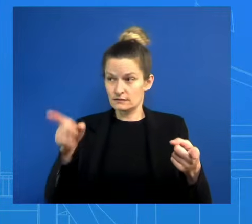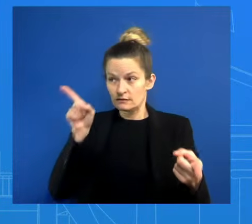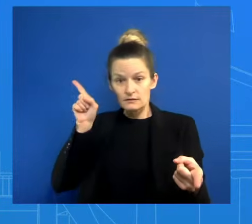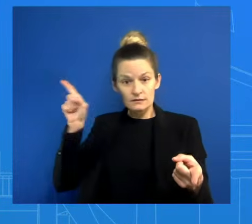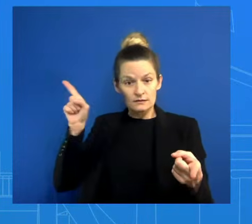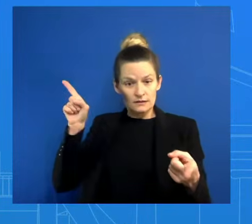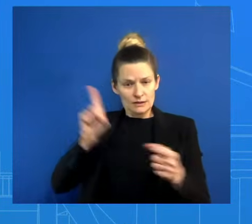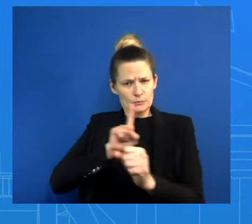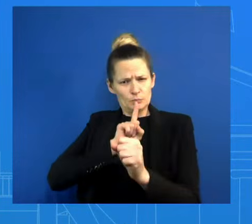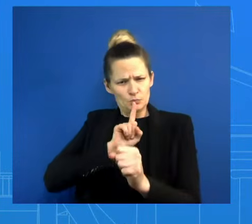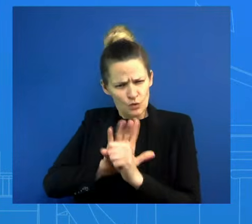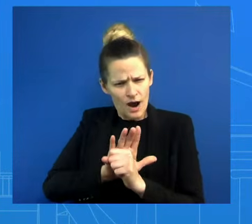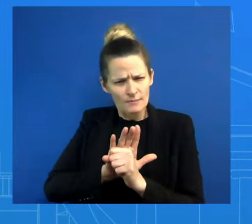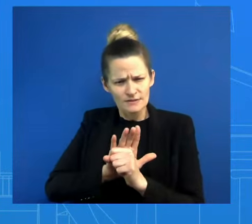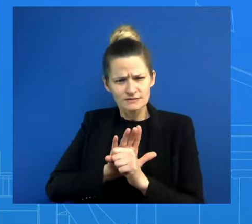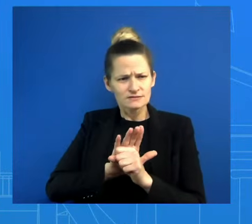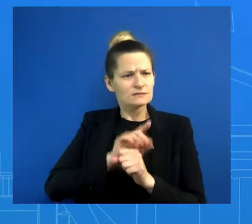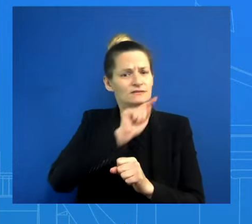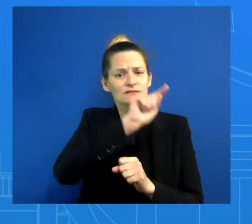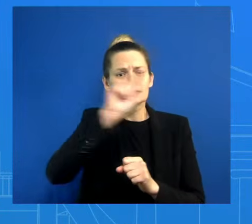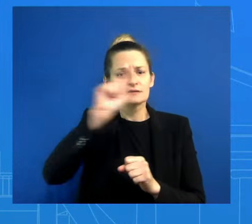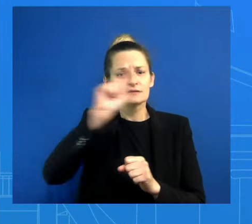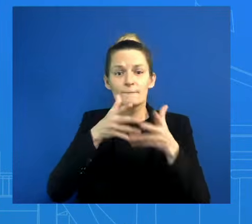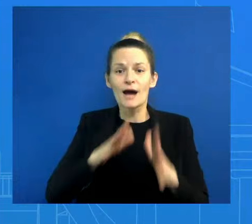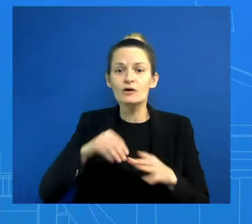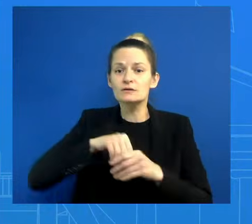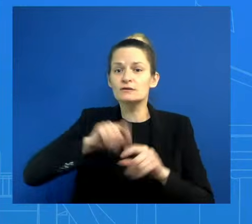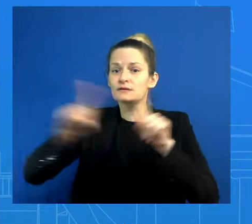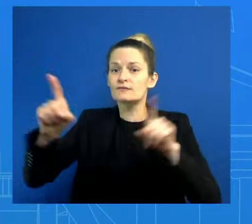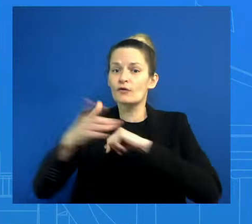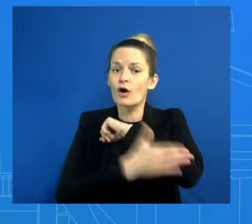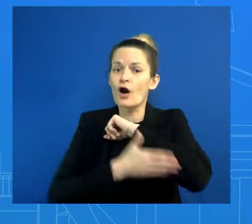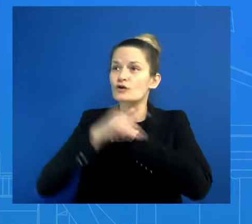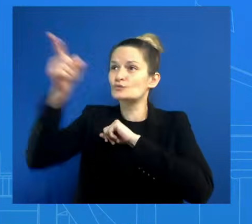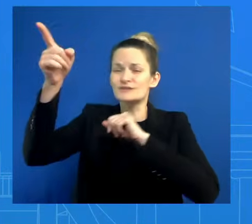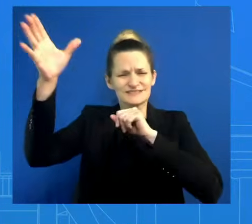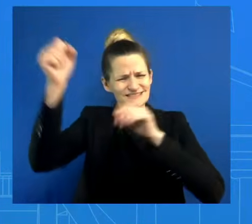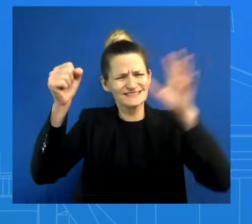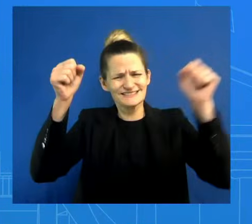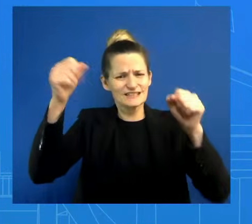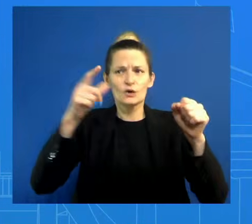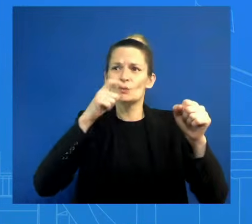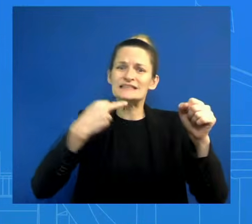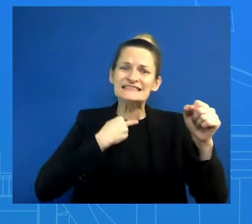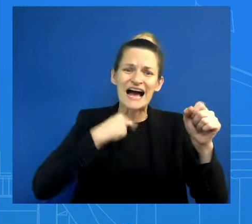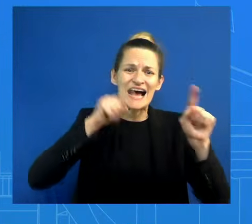continuing to fight for. And so that's what you saw. You saw the same action that he took with Trevor Reed,